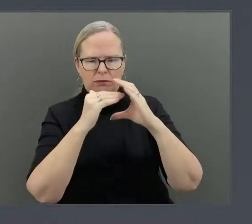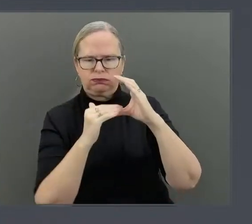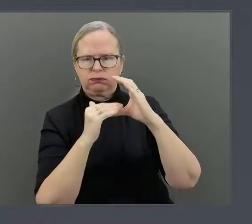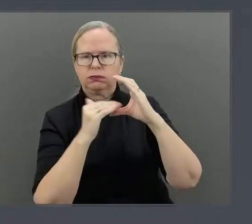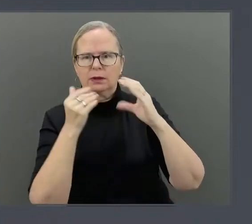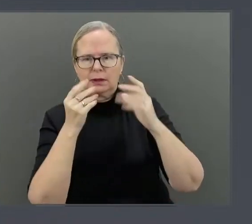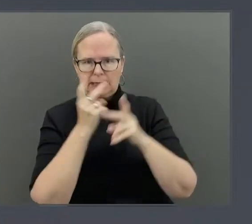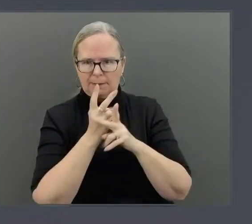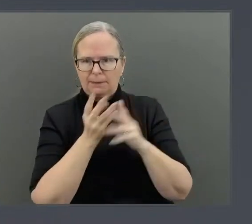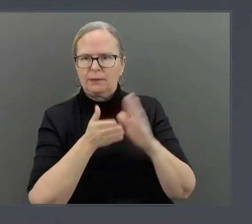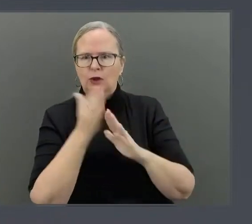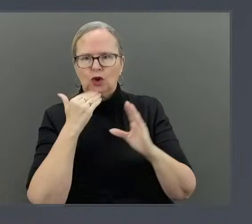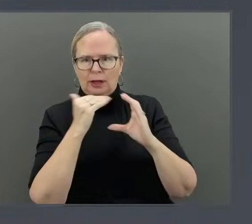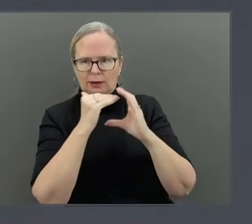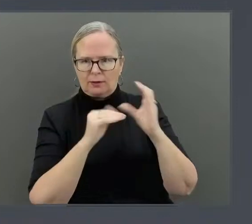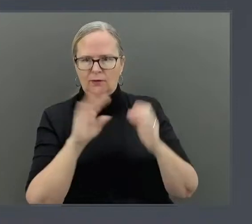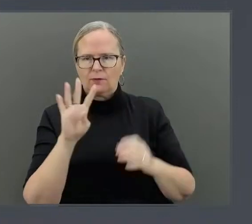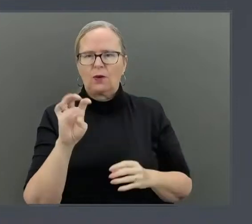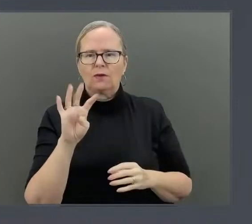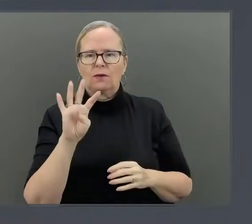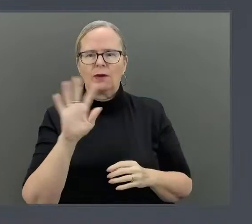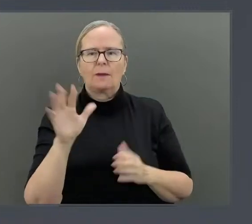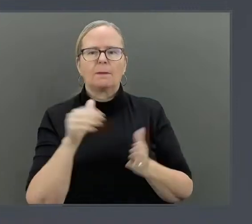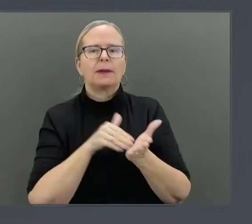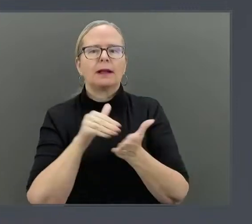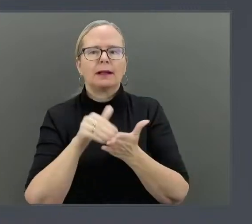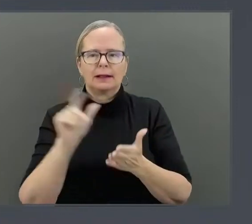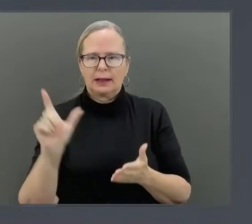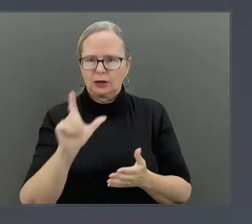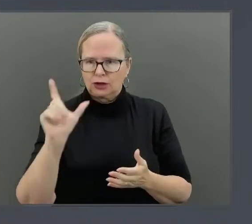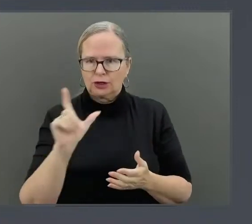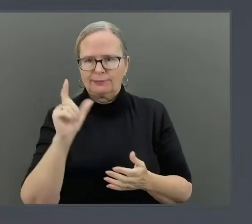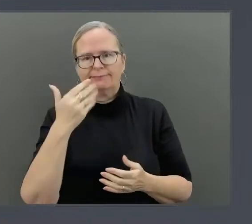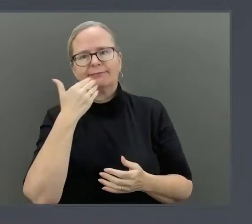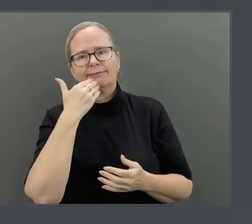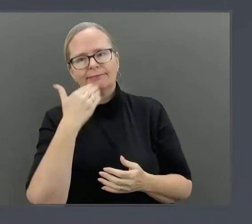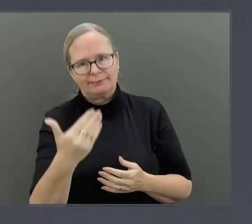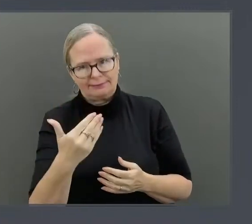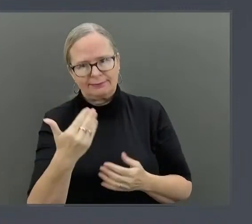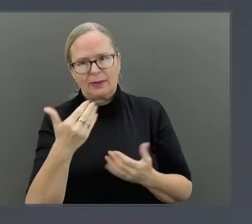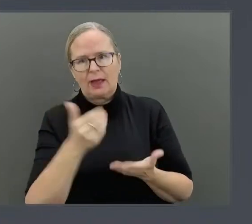water consumed that's a quarter less than what we typically use at this time of year which is right